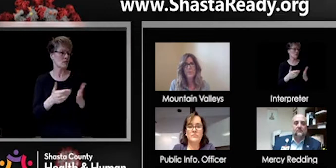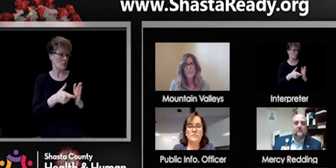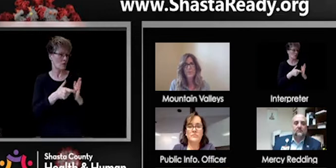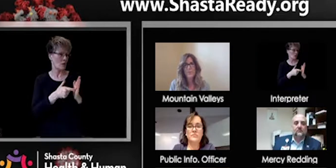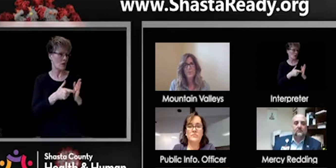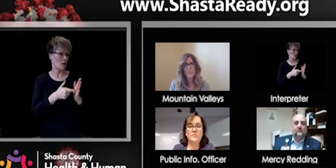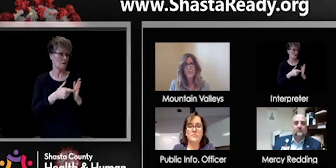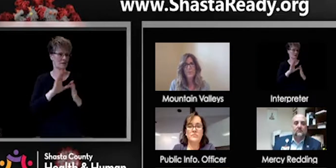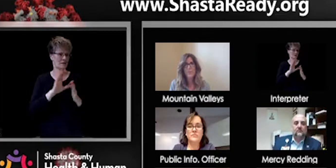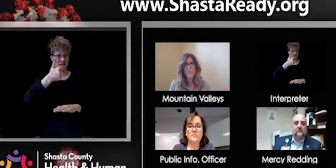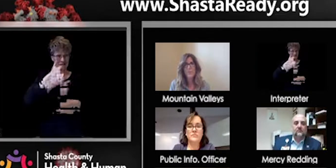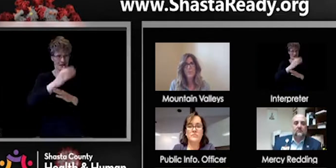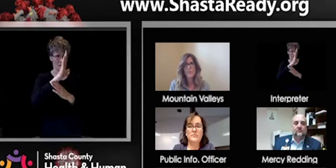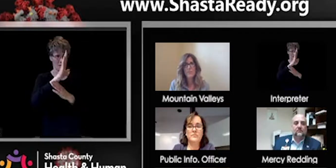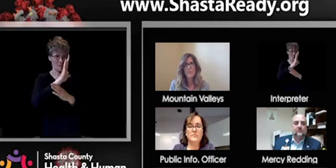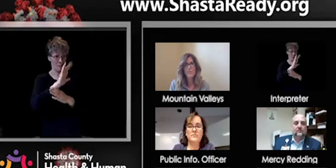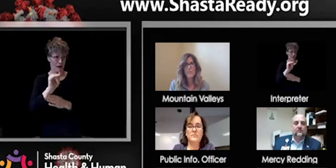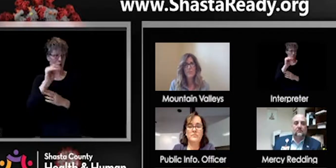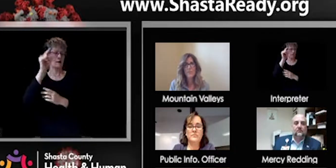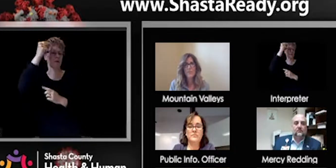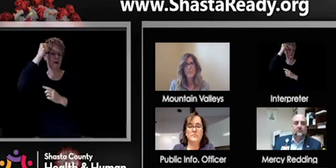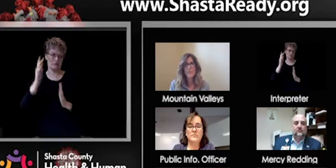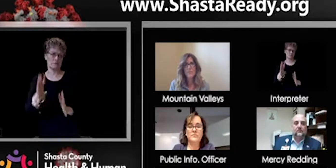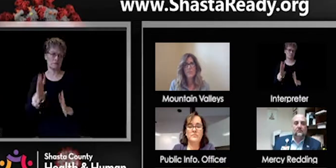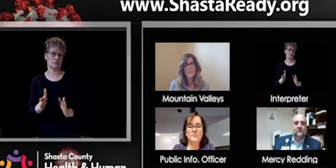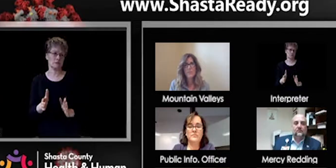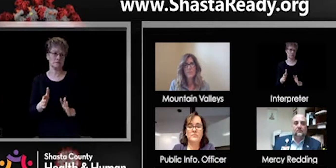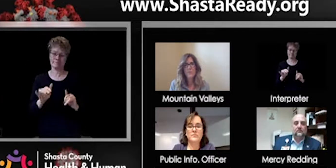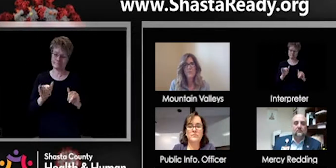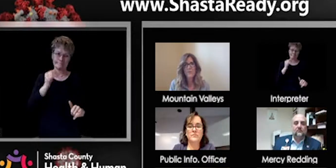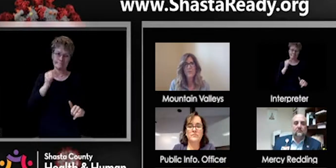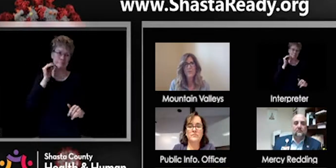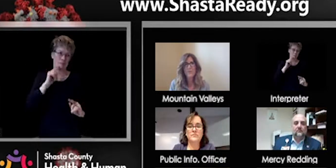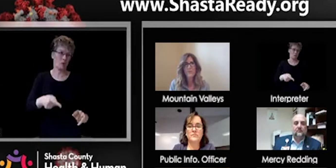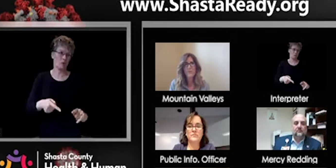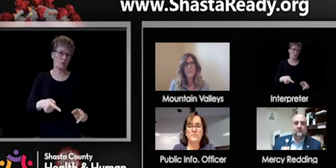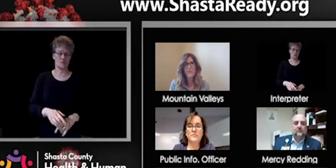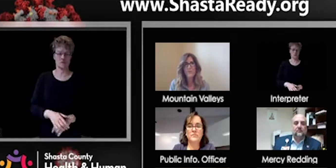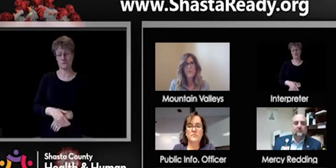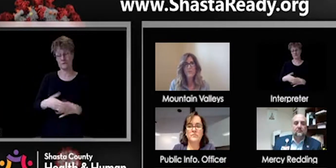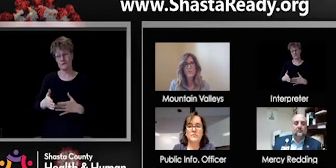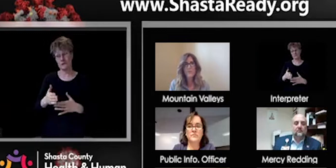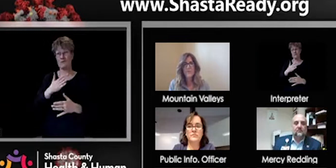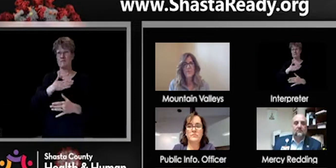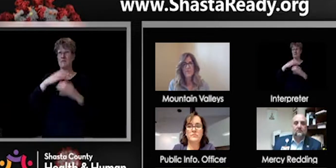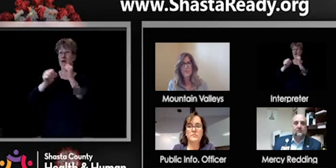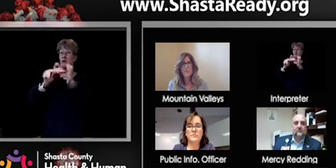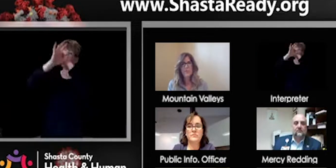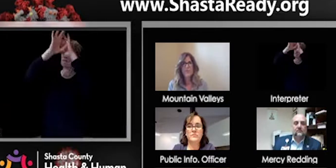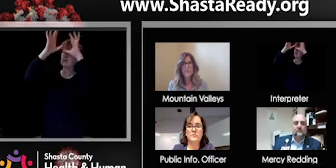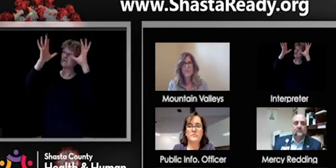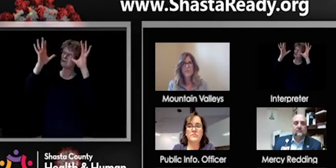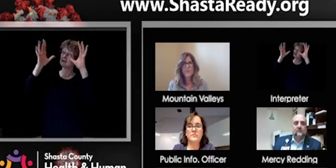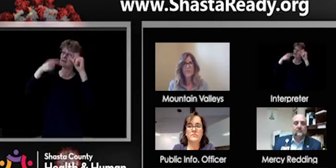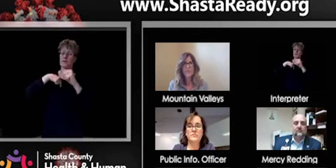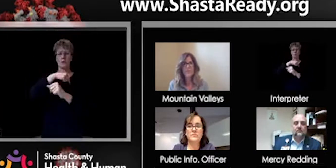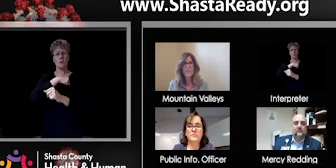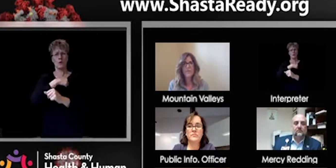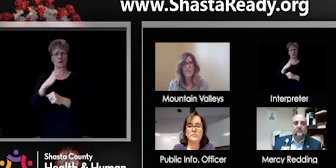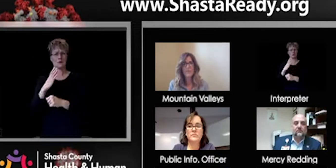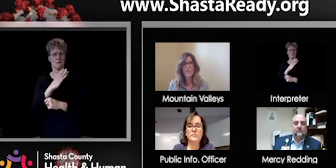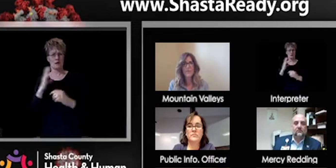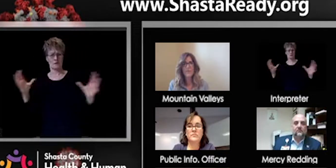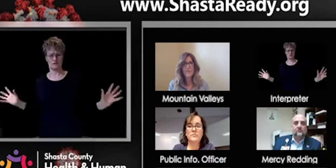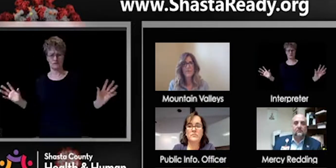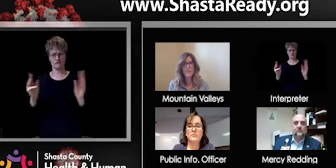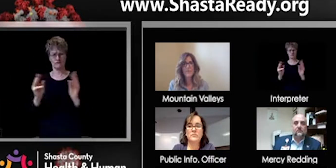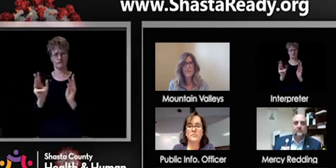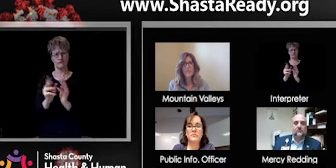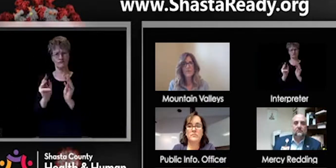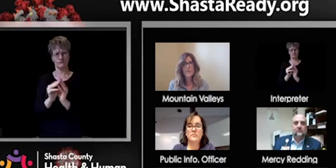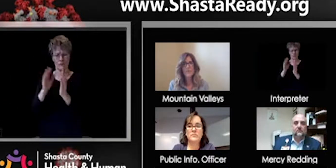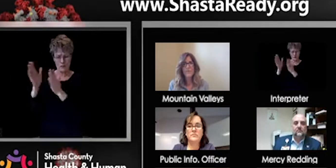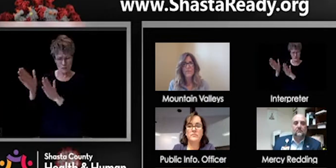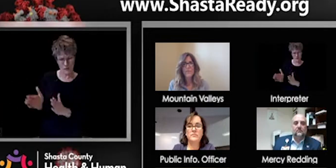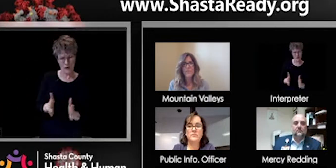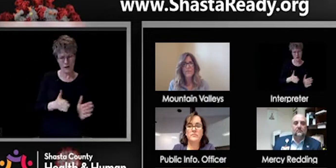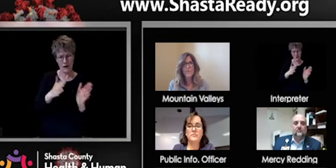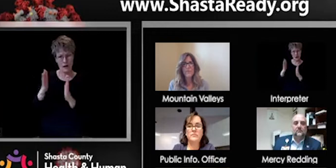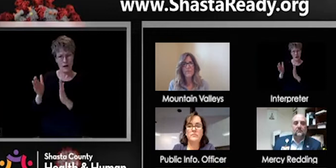order. I envision us coming together and planning for the unknown time. We hope it’s going